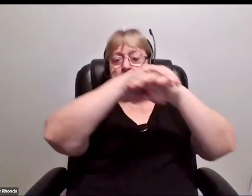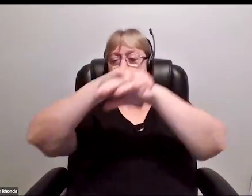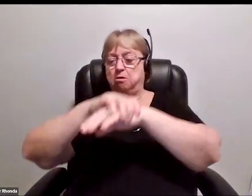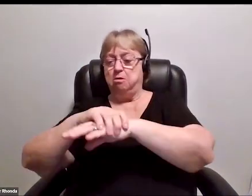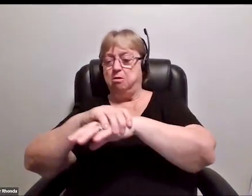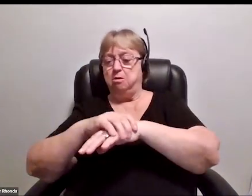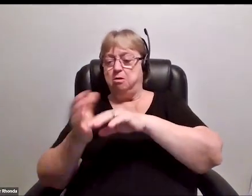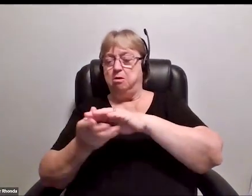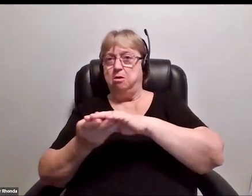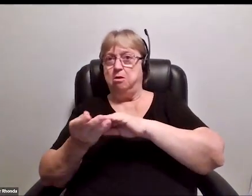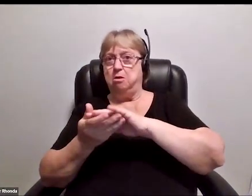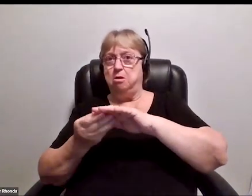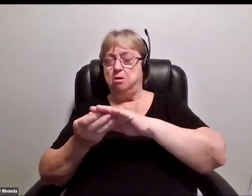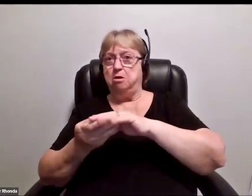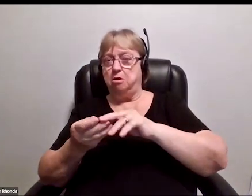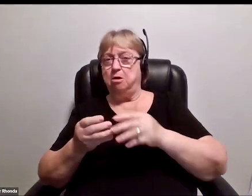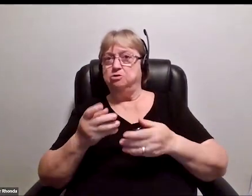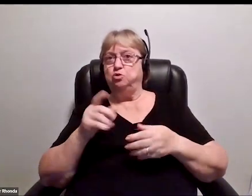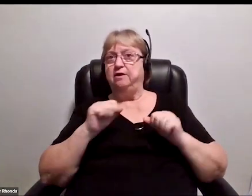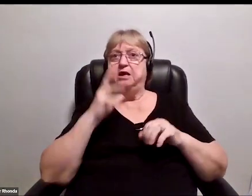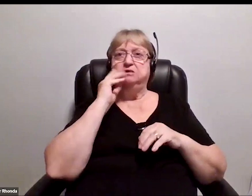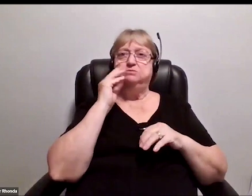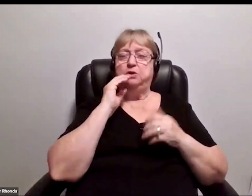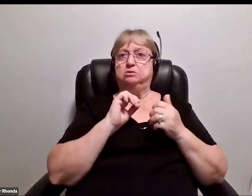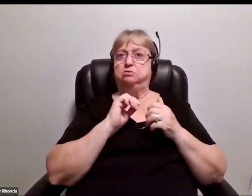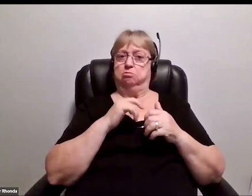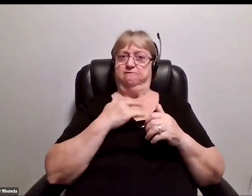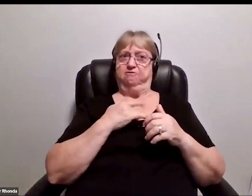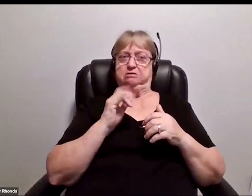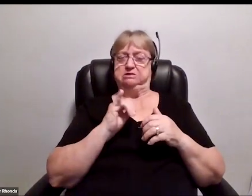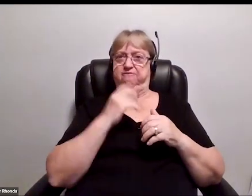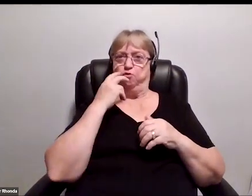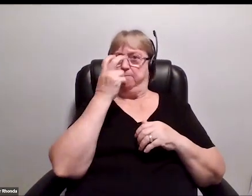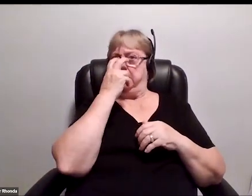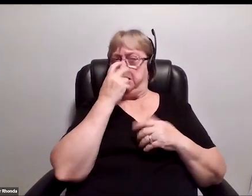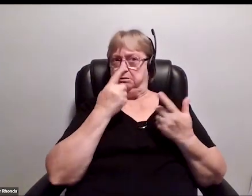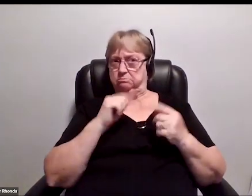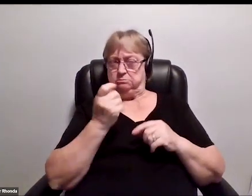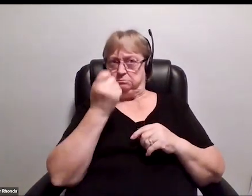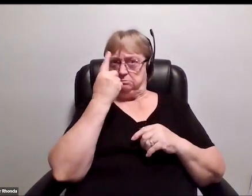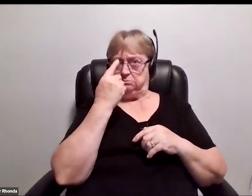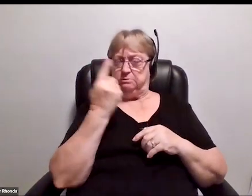They could experience how it is to be blind and try to understand something through touch,